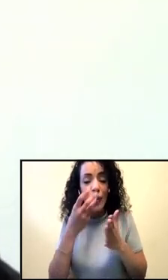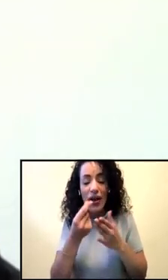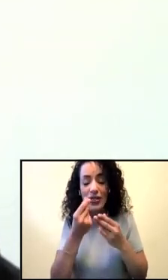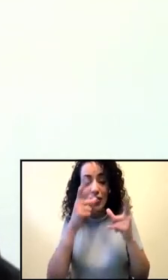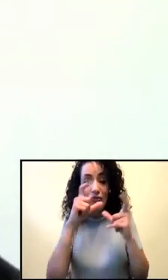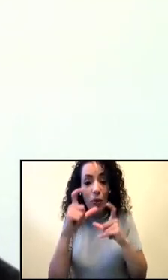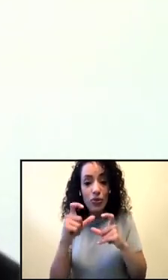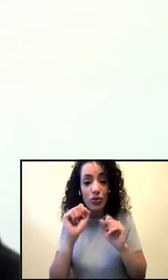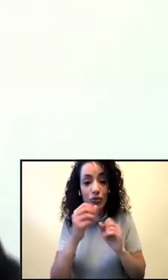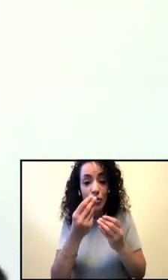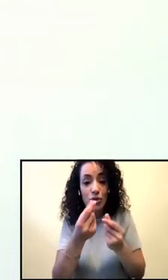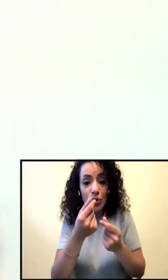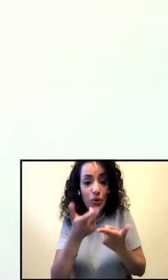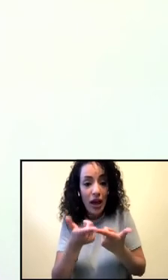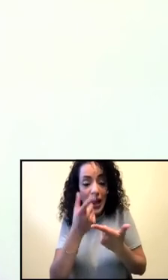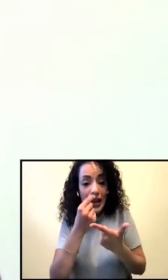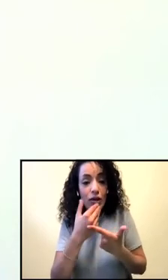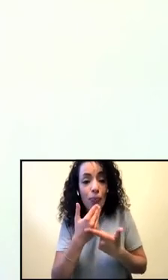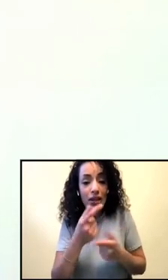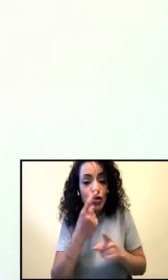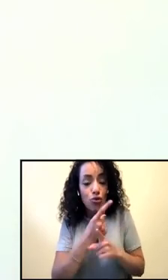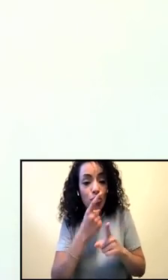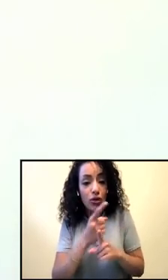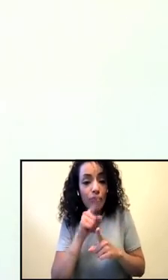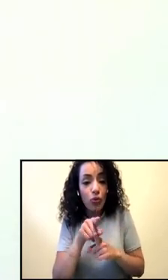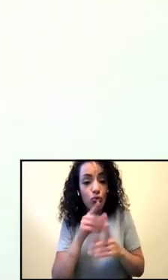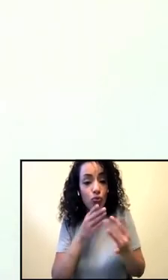love it if you could kind of talk through those a bit, and tell us also a bit about your book and